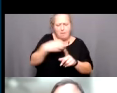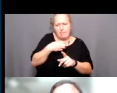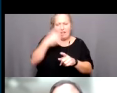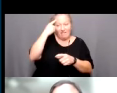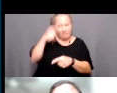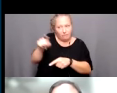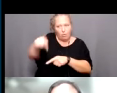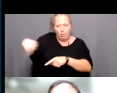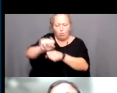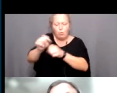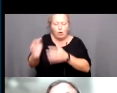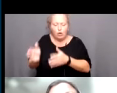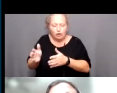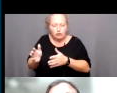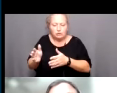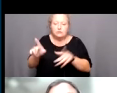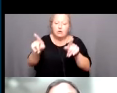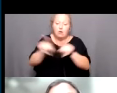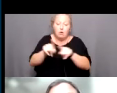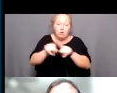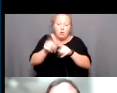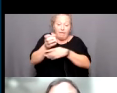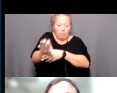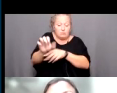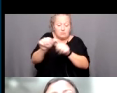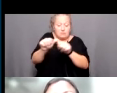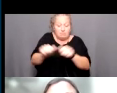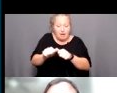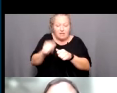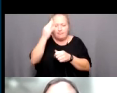I think also in the enforcement space and whether we think about Ag.